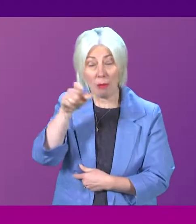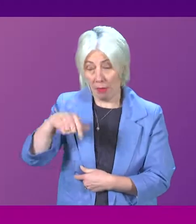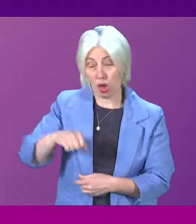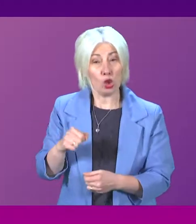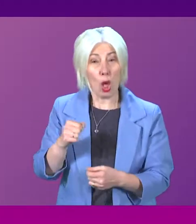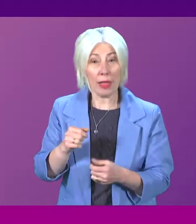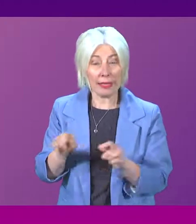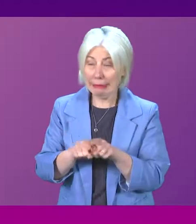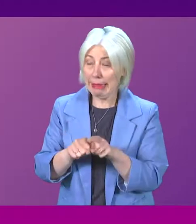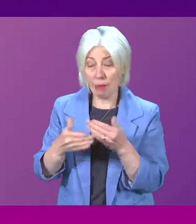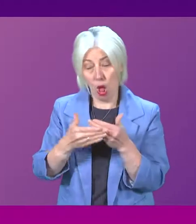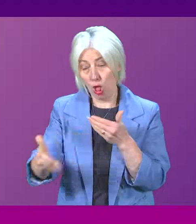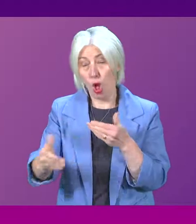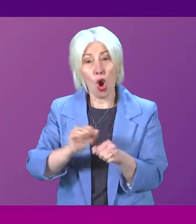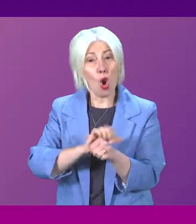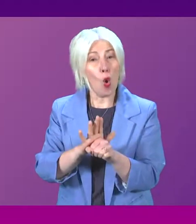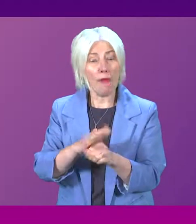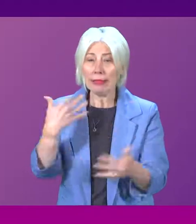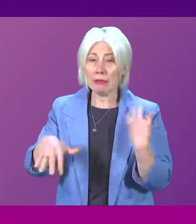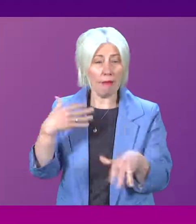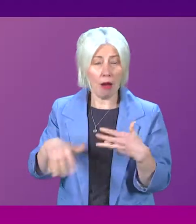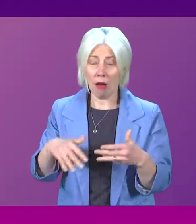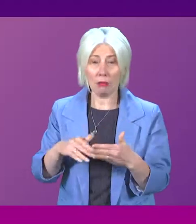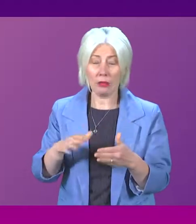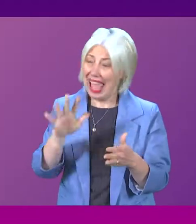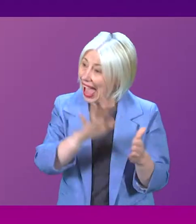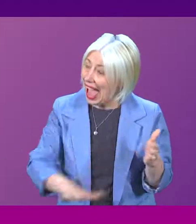All long Covid sufferers—and everyone else in Scotland—will be dismayed by the resignation